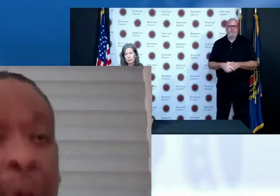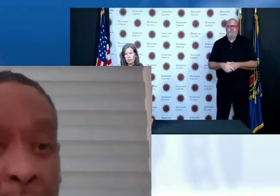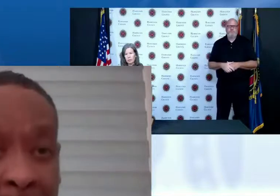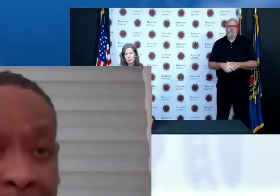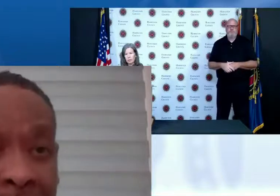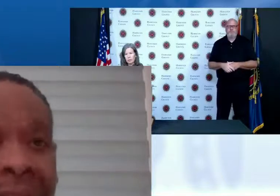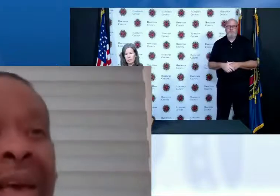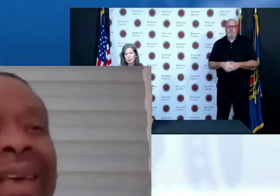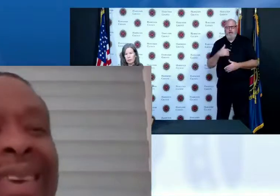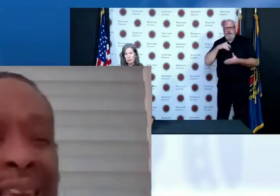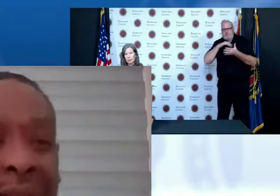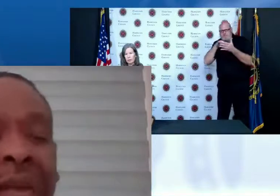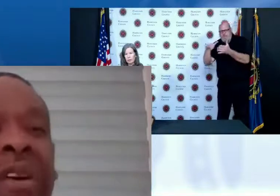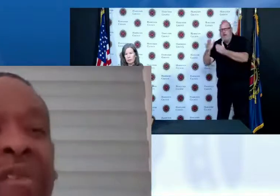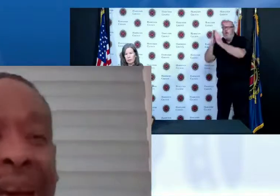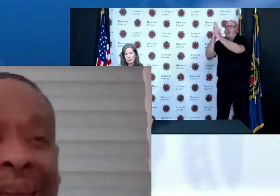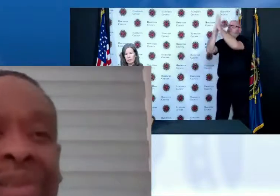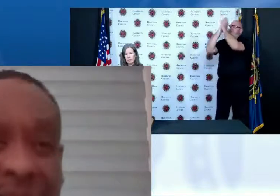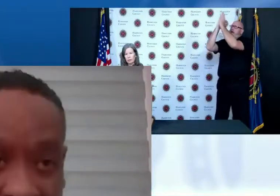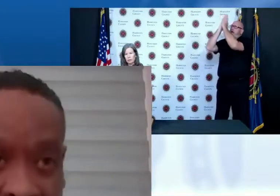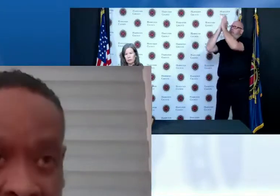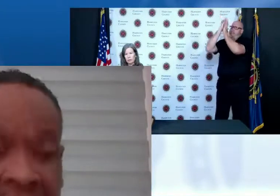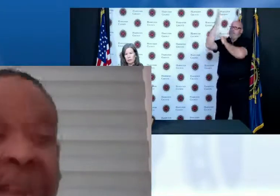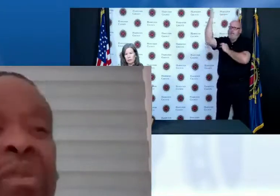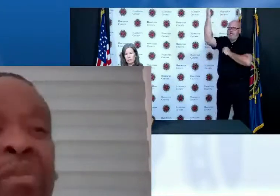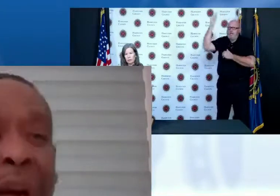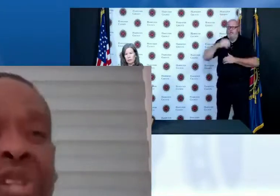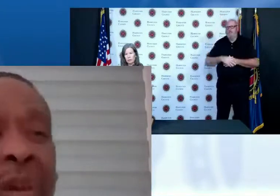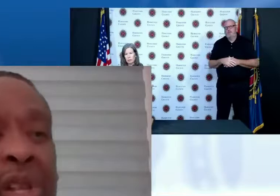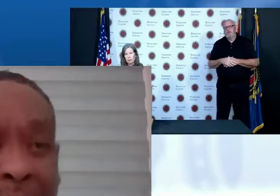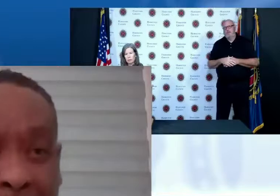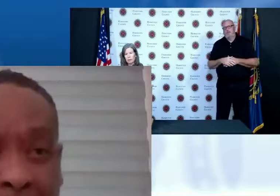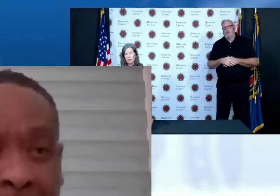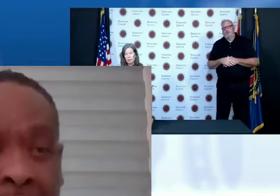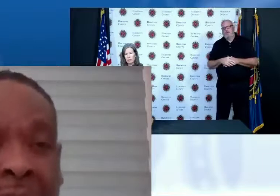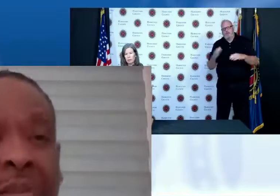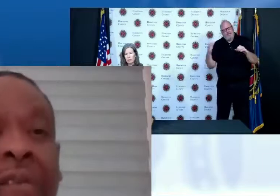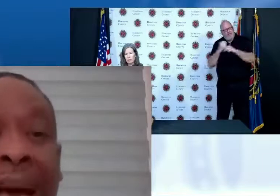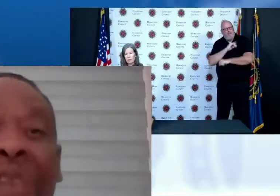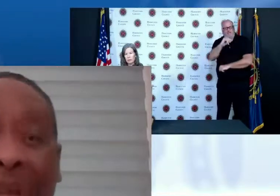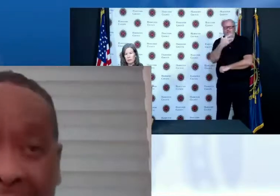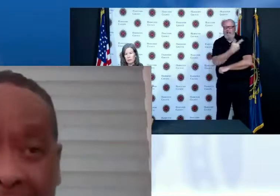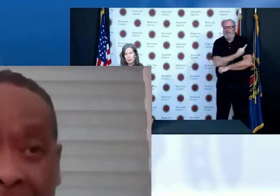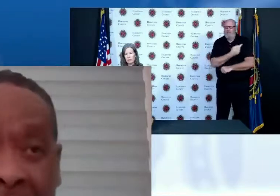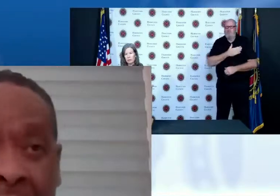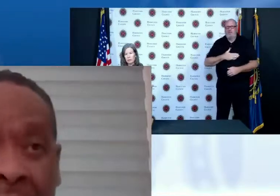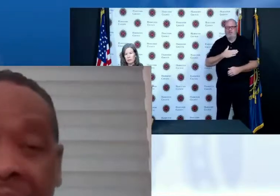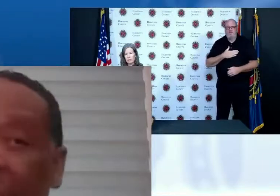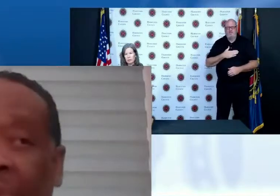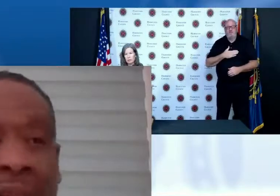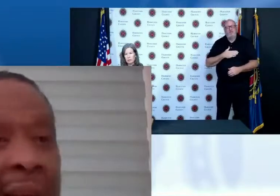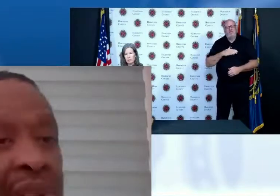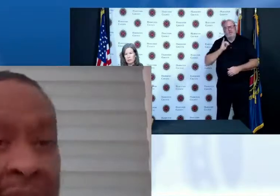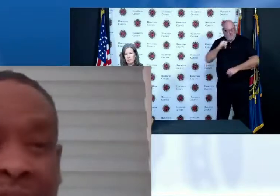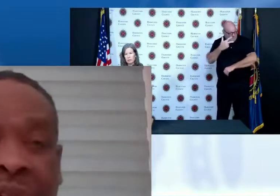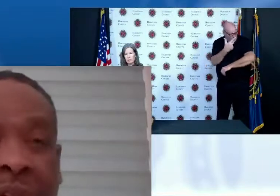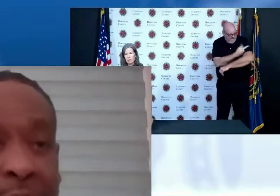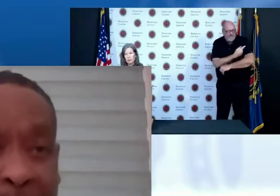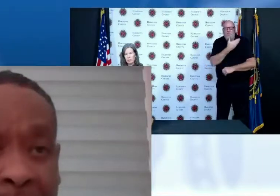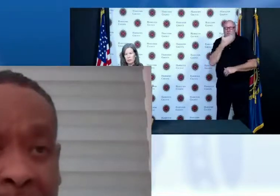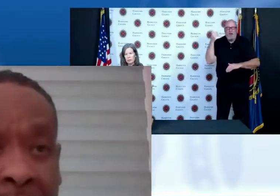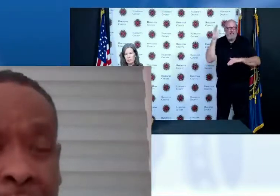pray get the vaccine it is much much better to be vaccinated than to take a chance suffering